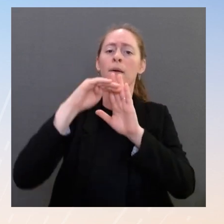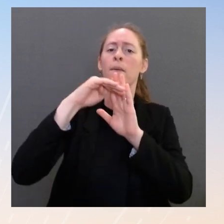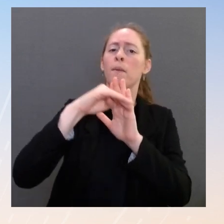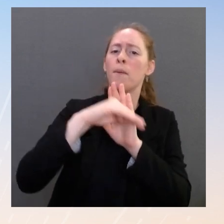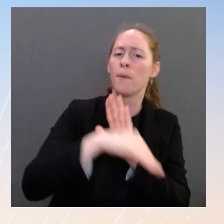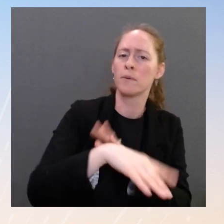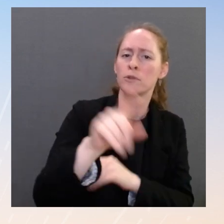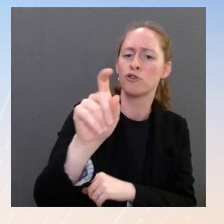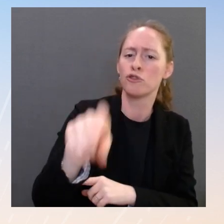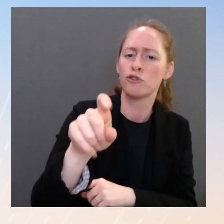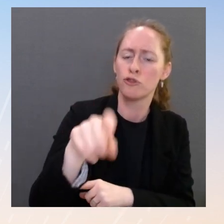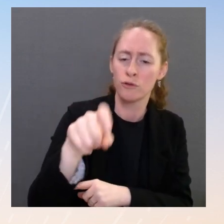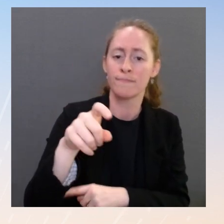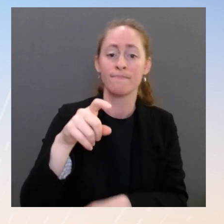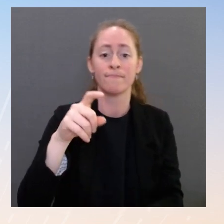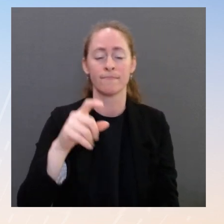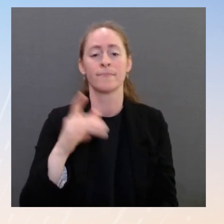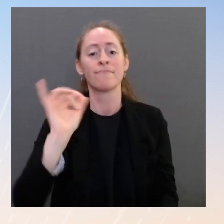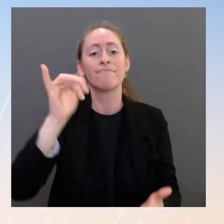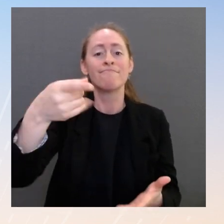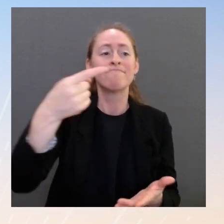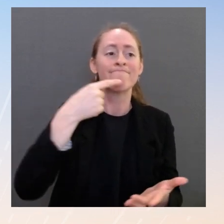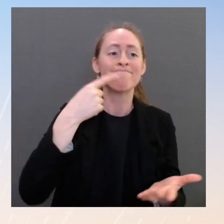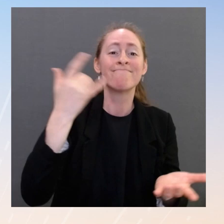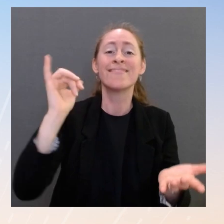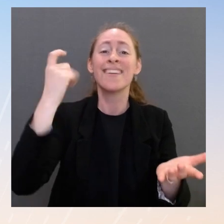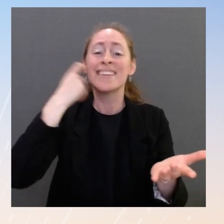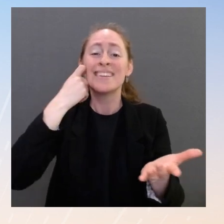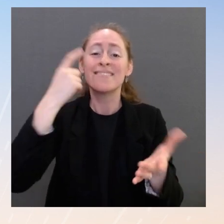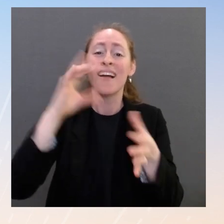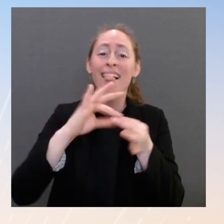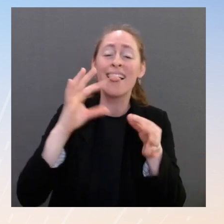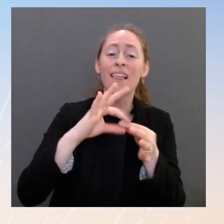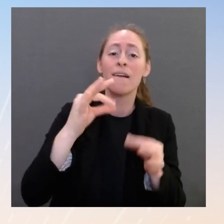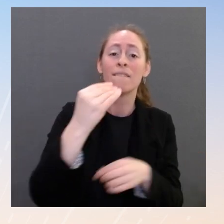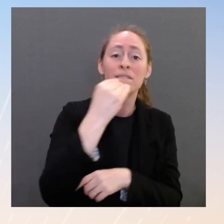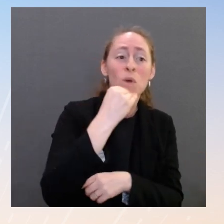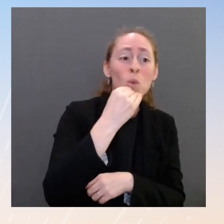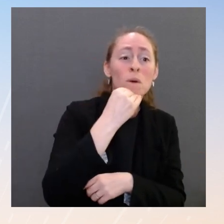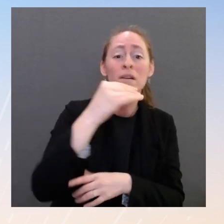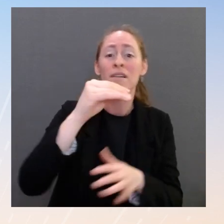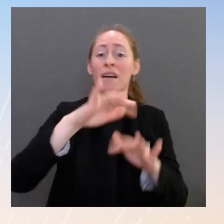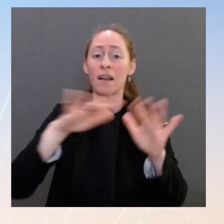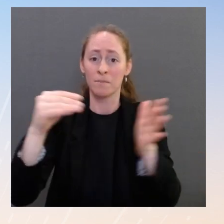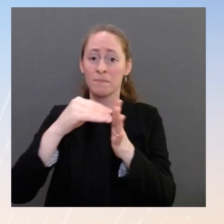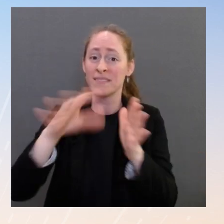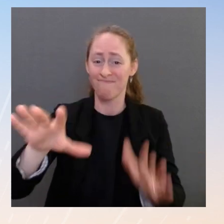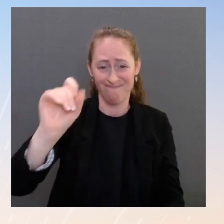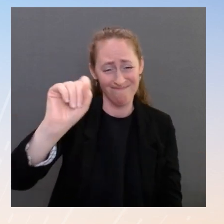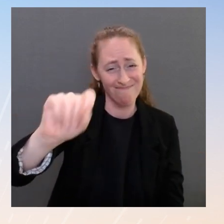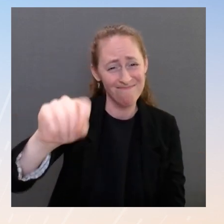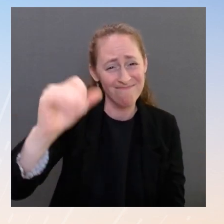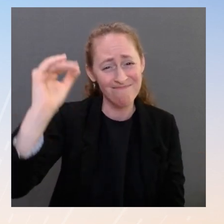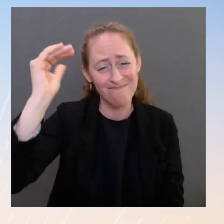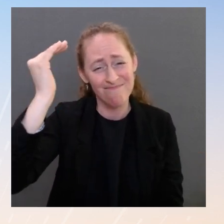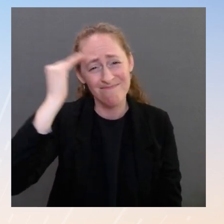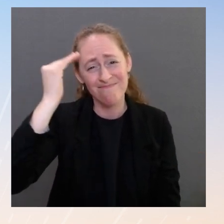or other costs on their pocketbook. And the President has taken a number of steps to address costs, even extending the pause on student loans,